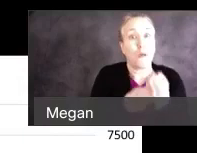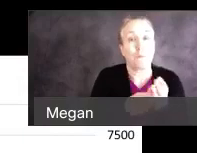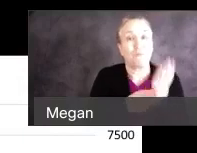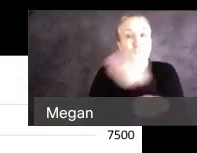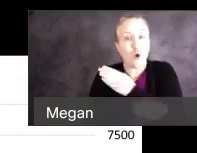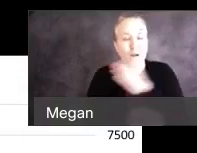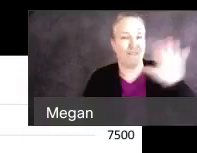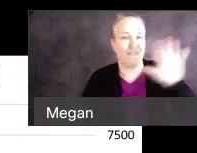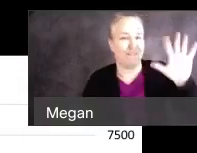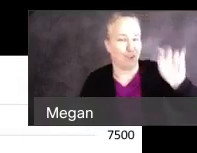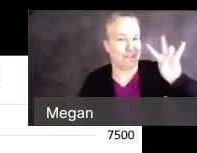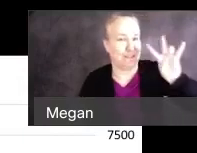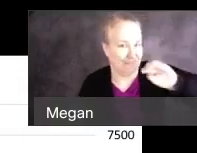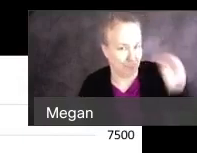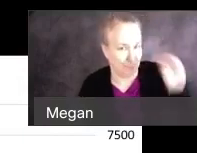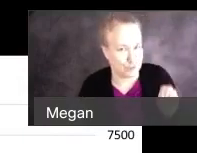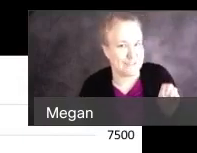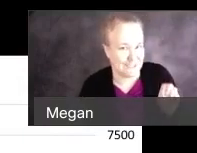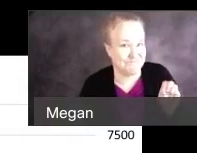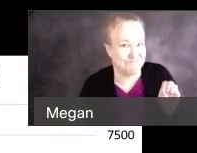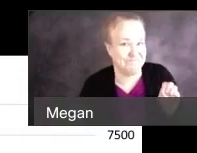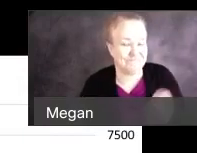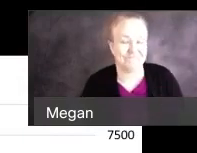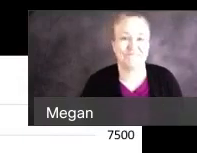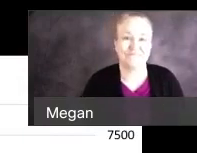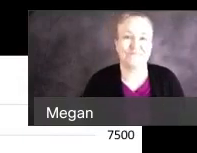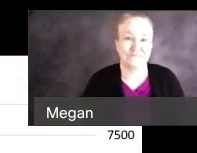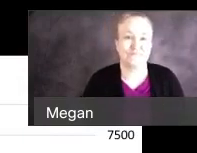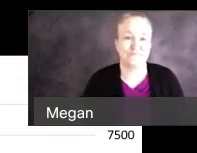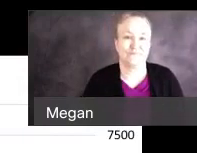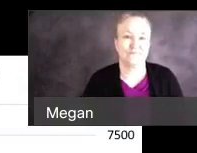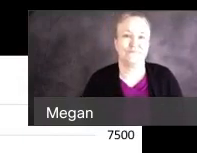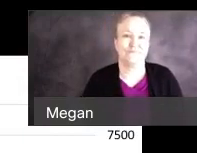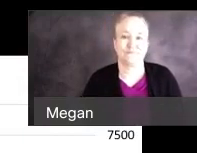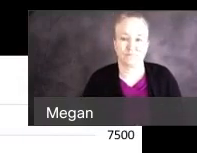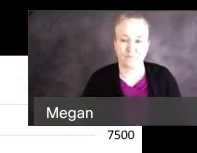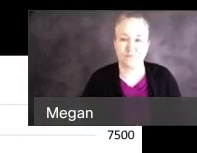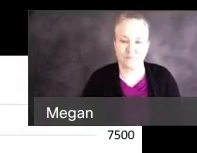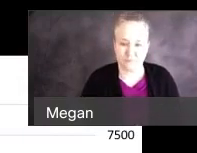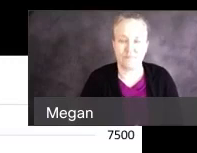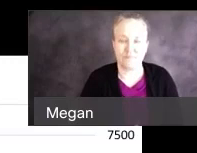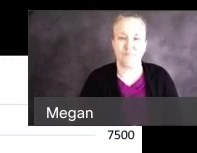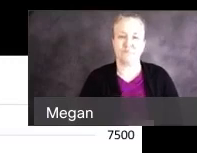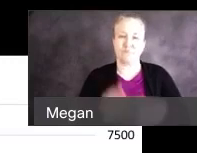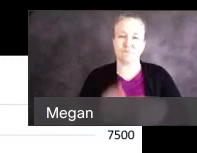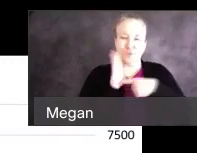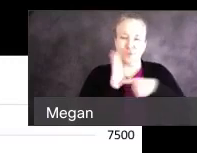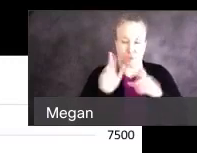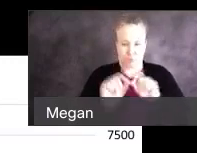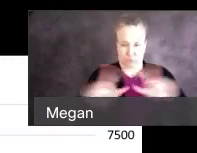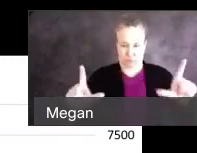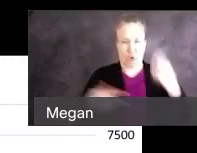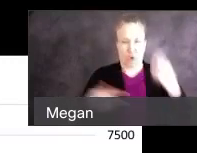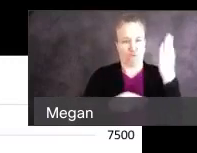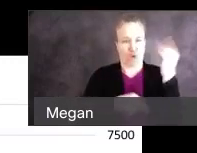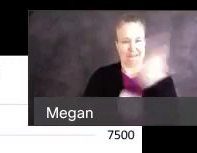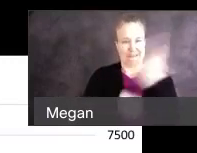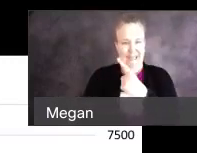as of Thursday, February the 25th. And this is our 14-day positivity graph. A reminder, the orange